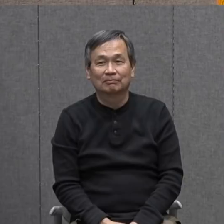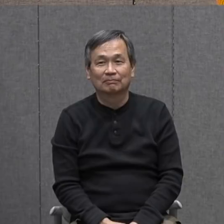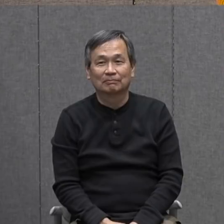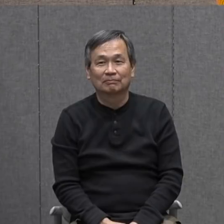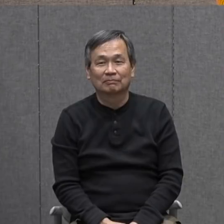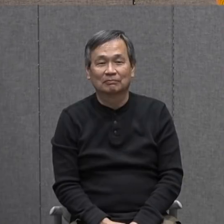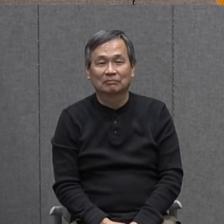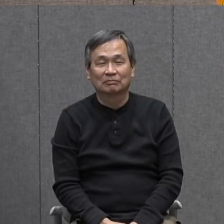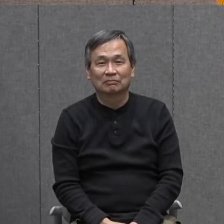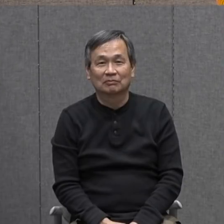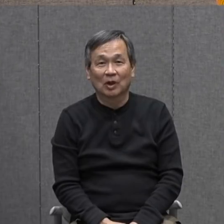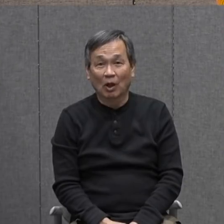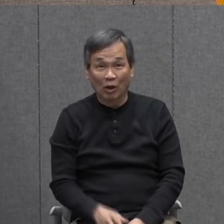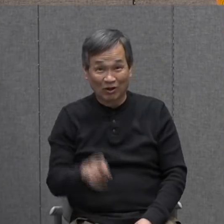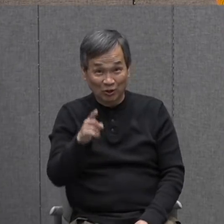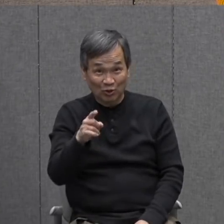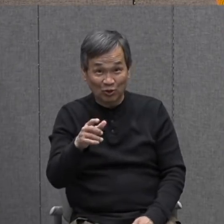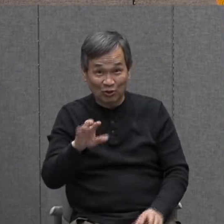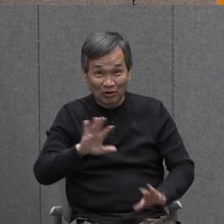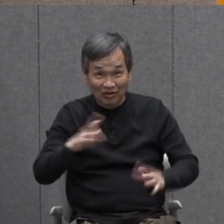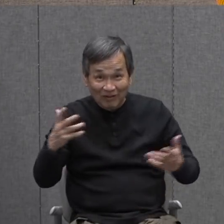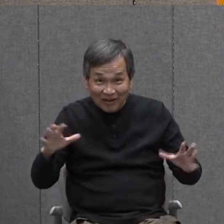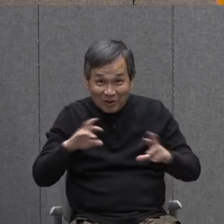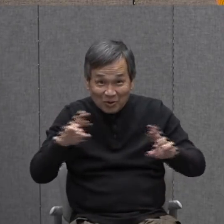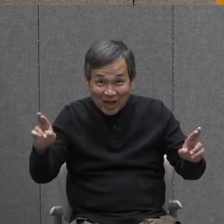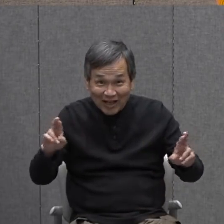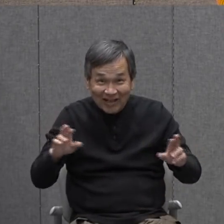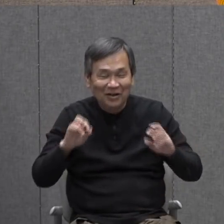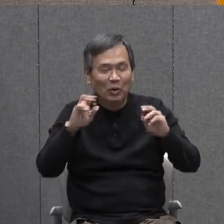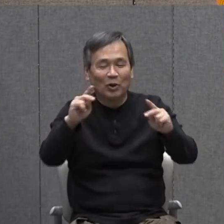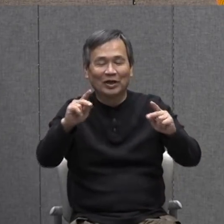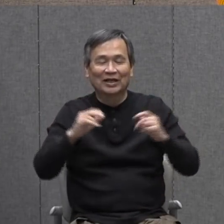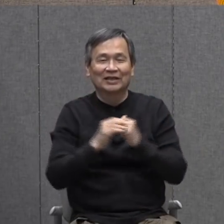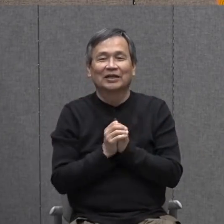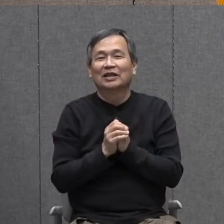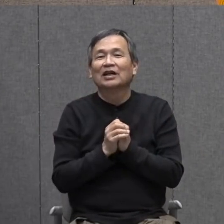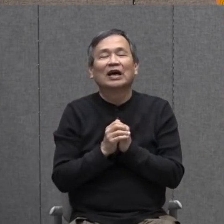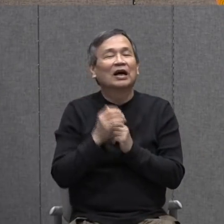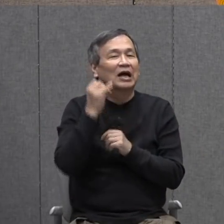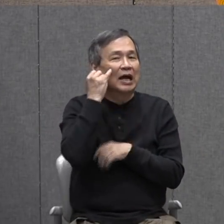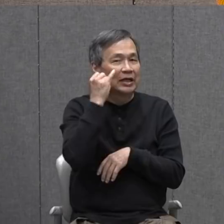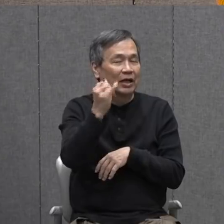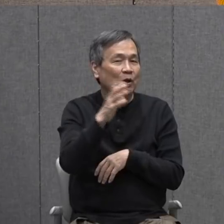If you are already ready and you came with your drawing materials, then I thought it might be nice for us